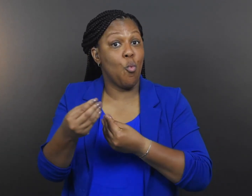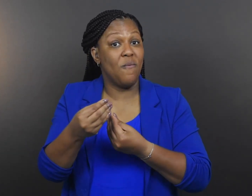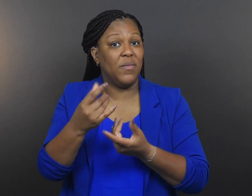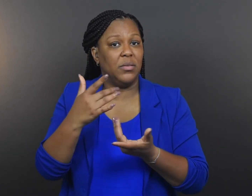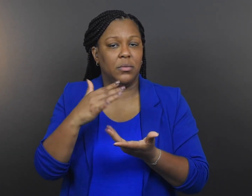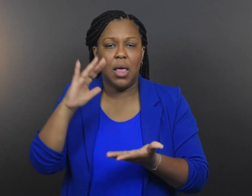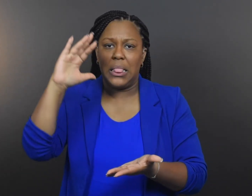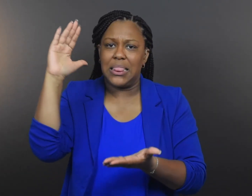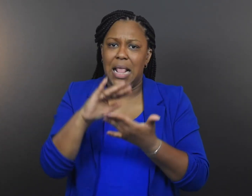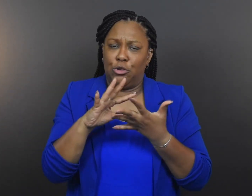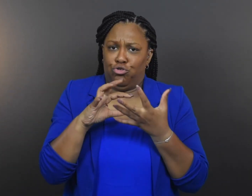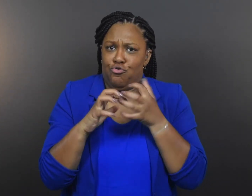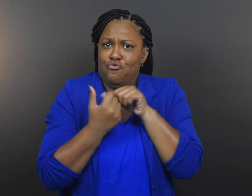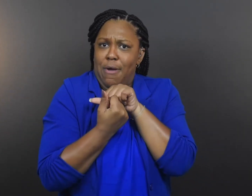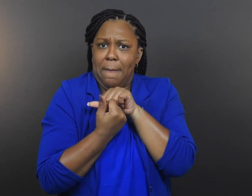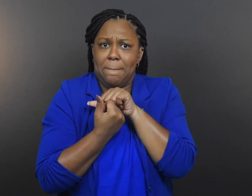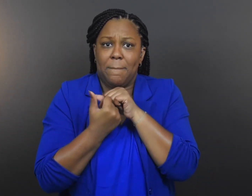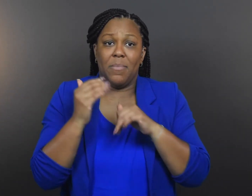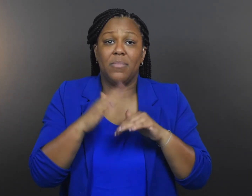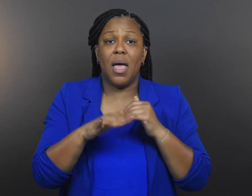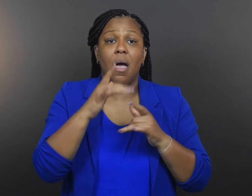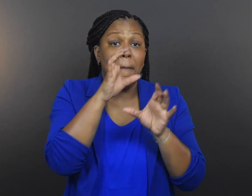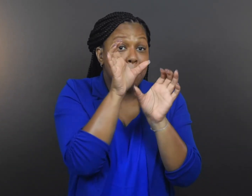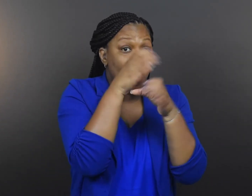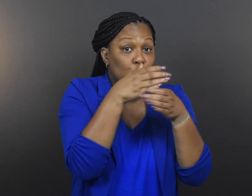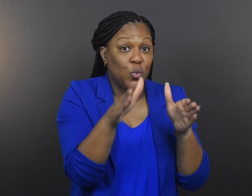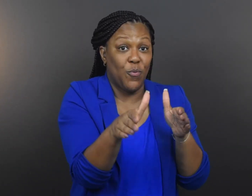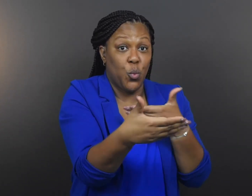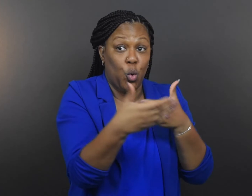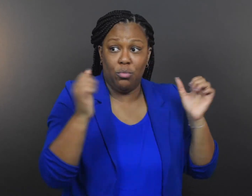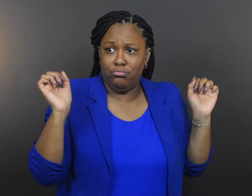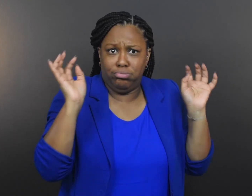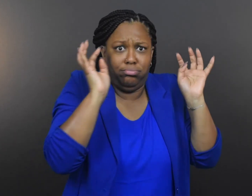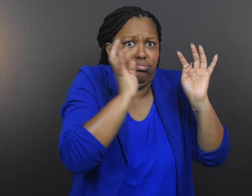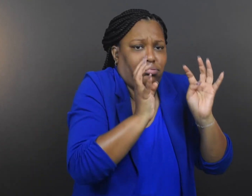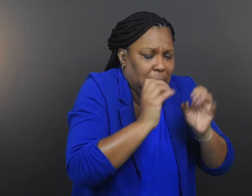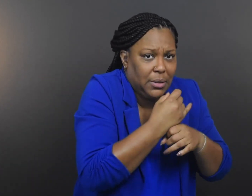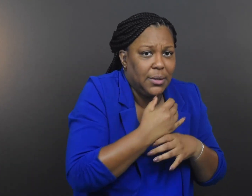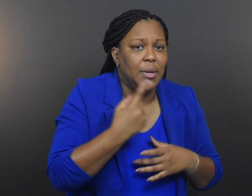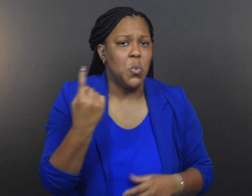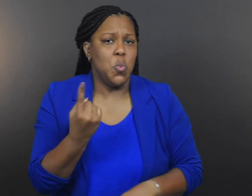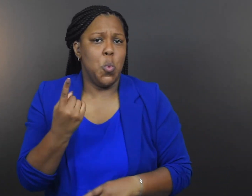Joy’s home office is less cramped than the microscope room, but it can get a little full.